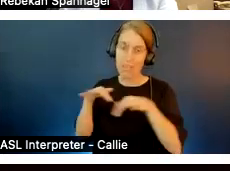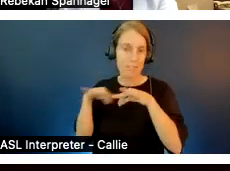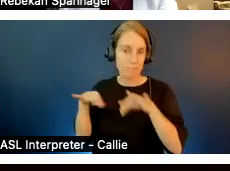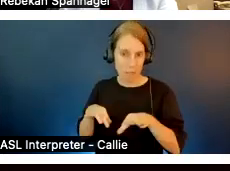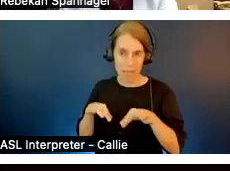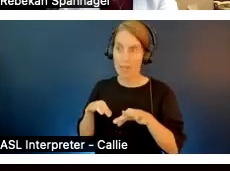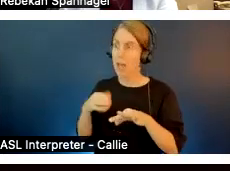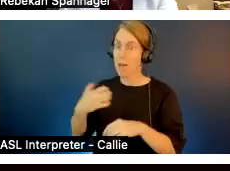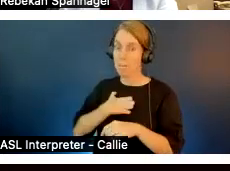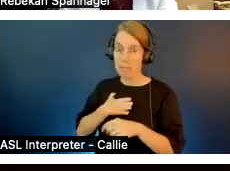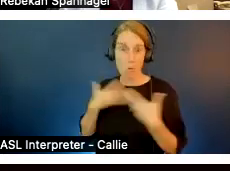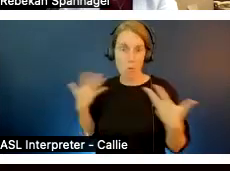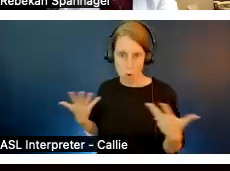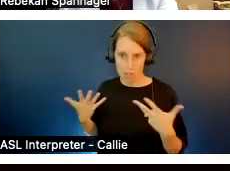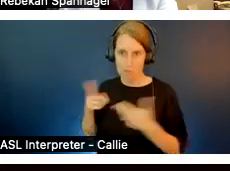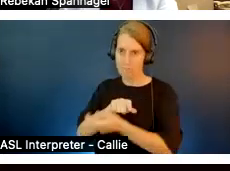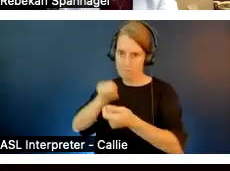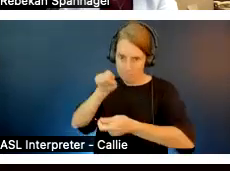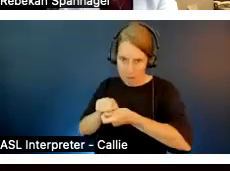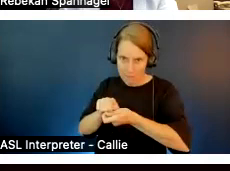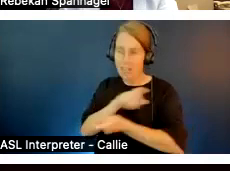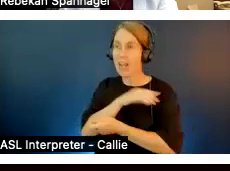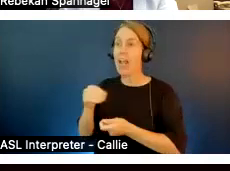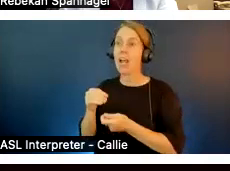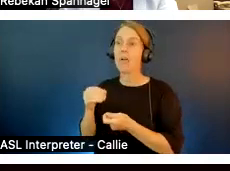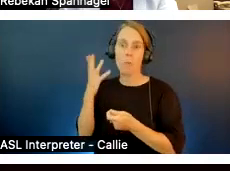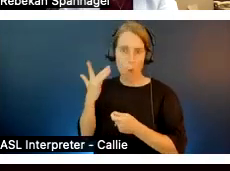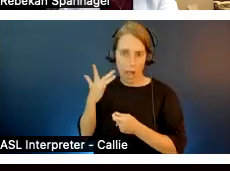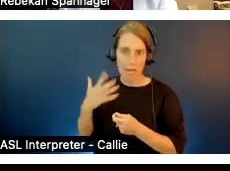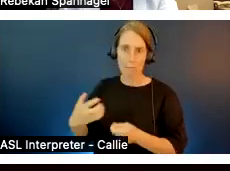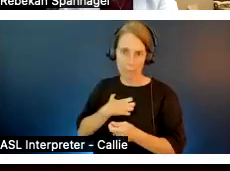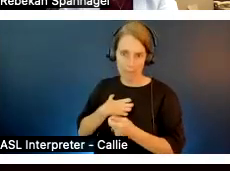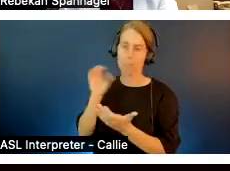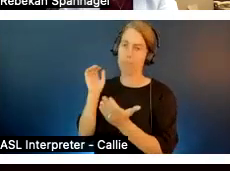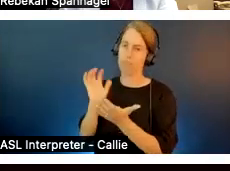in writing as soon as possible and you want to get it in by the deadline or even earlier because